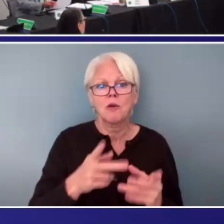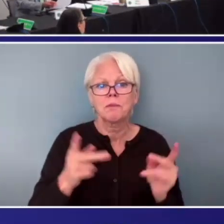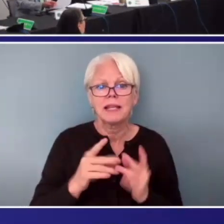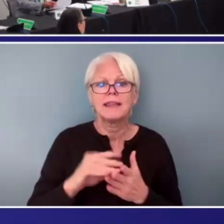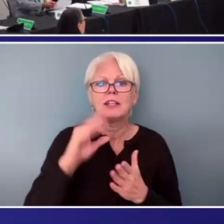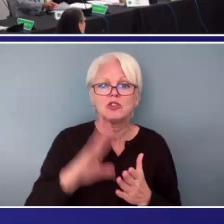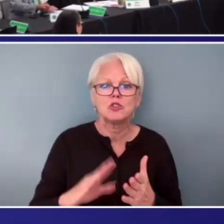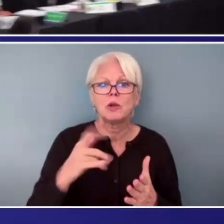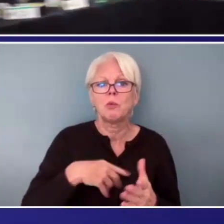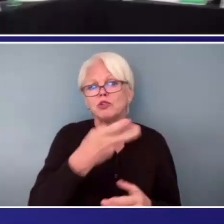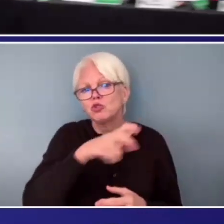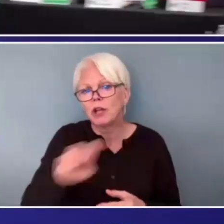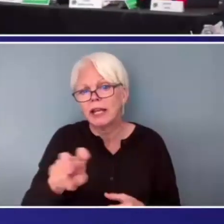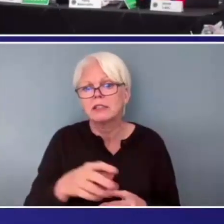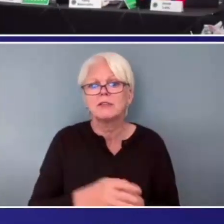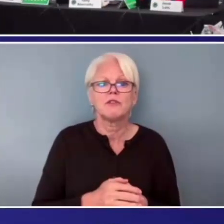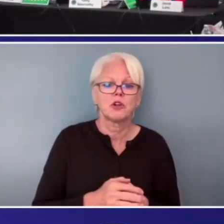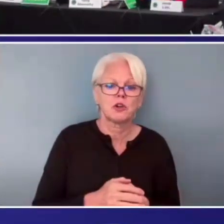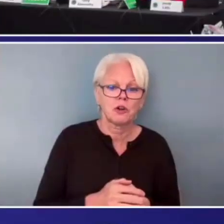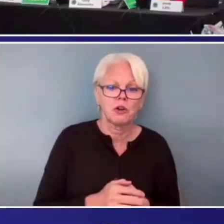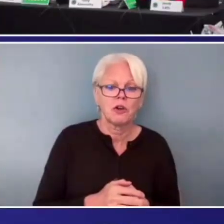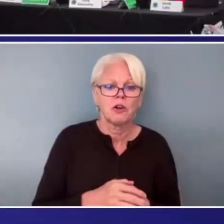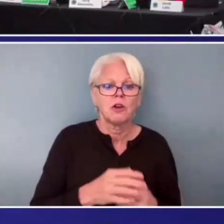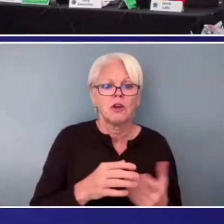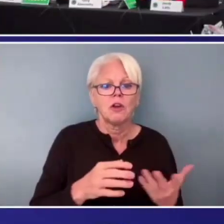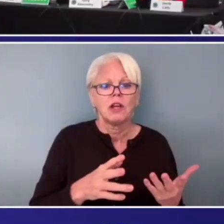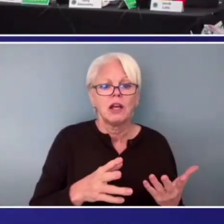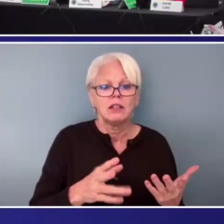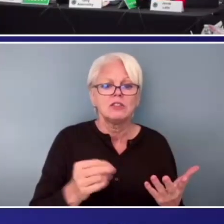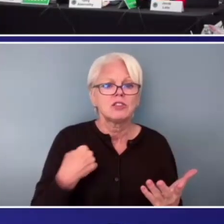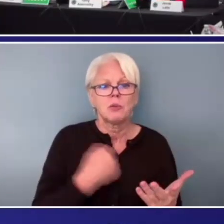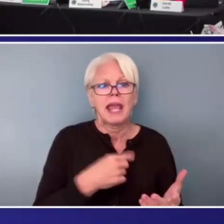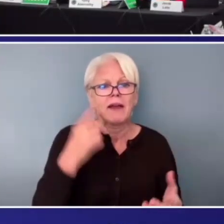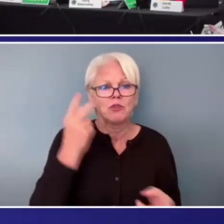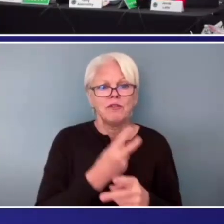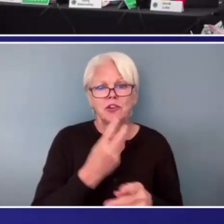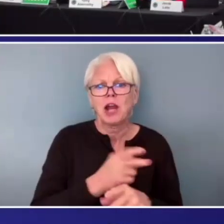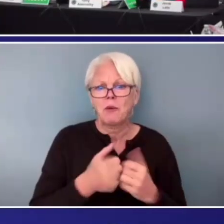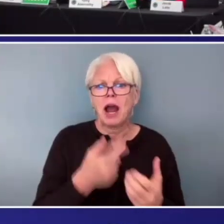transfer, their at a teach-out out, and stuff like that. So we need to consider how that's going to impact that and determine,